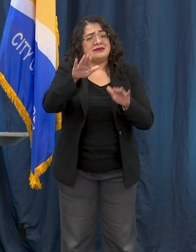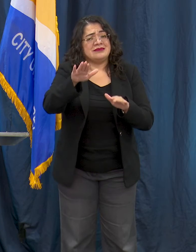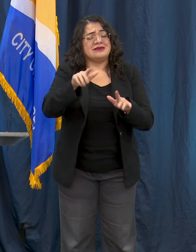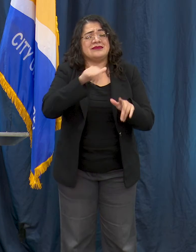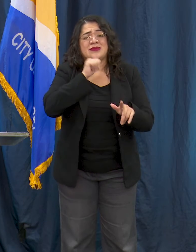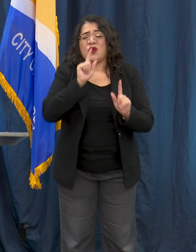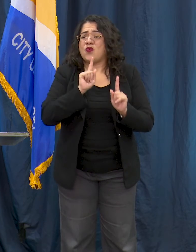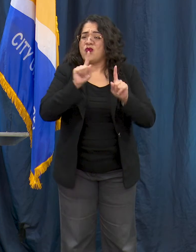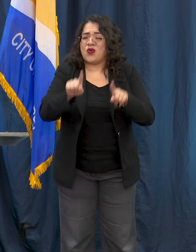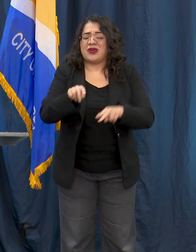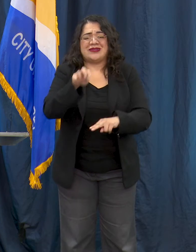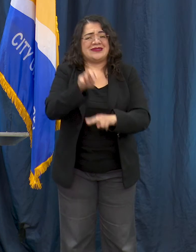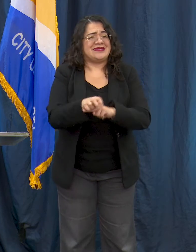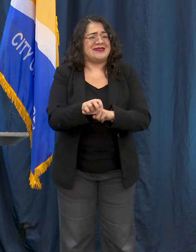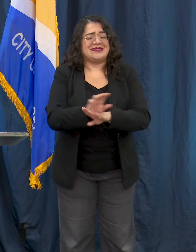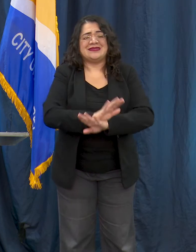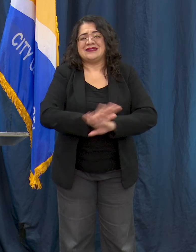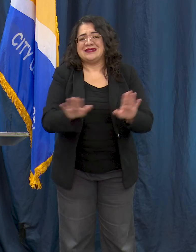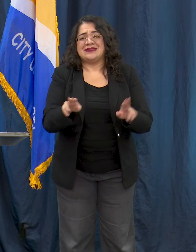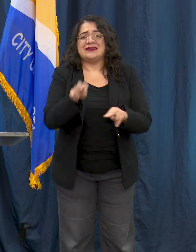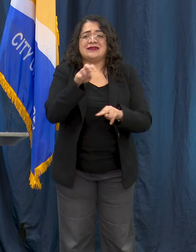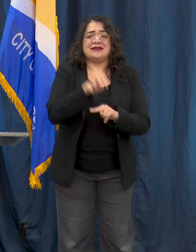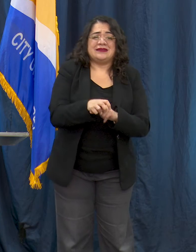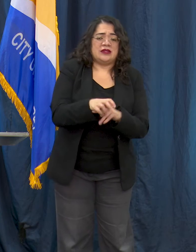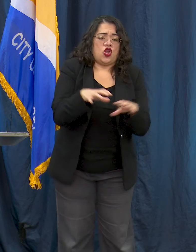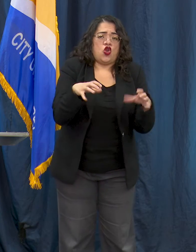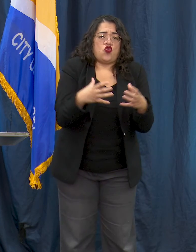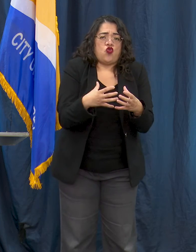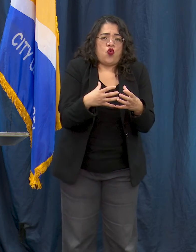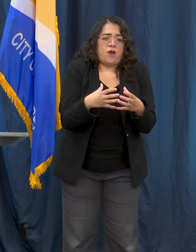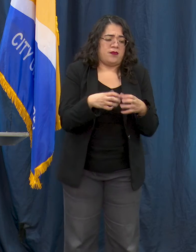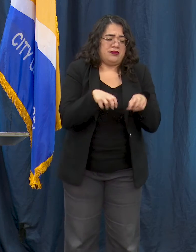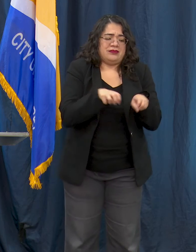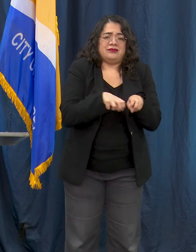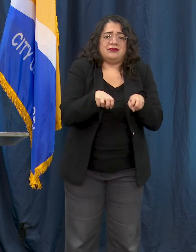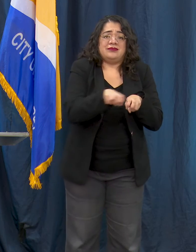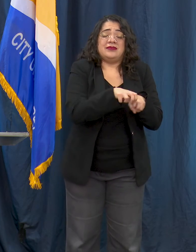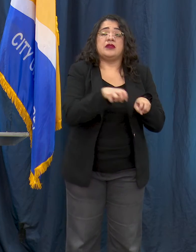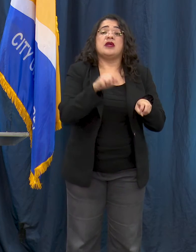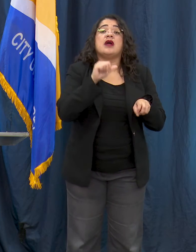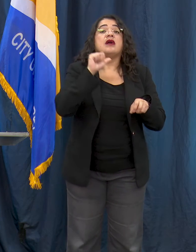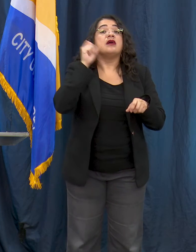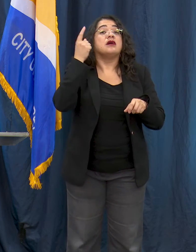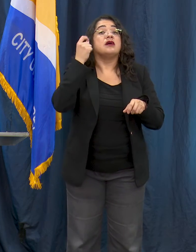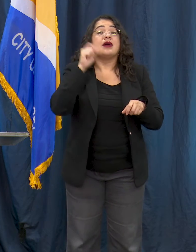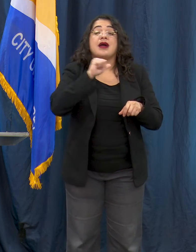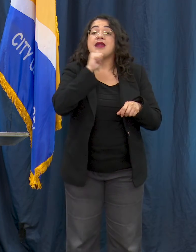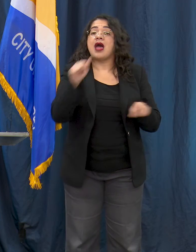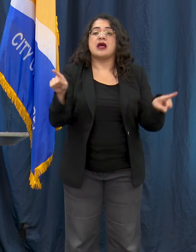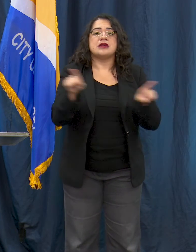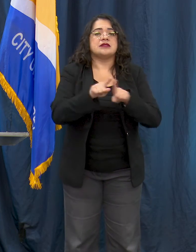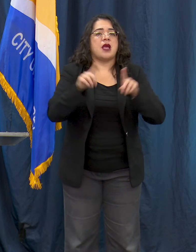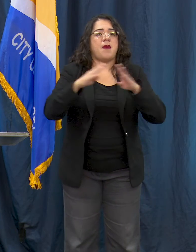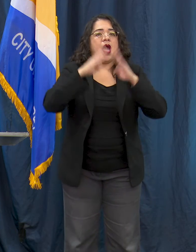especially if you're sitting in groups of people that aren't in your household and you know with groups that are,